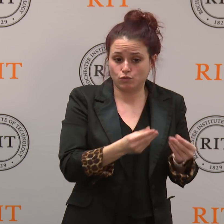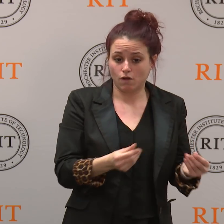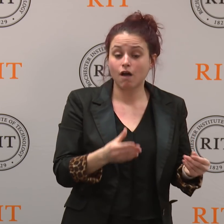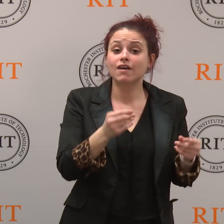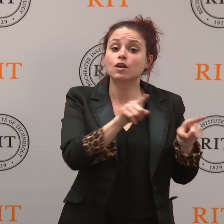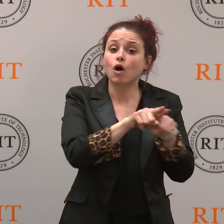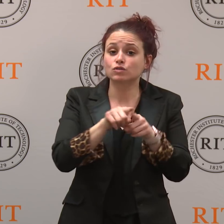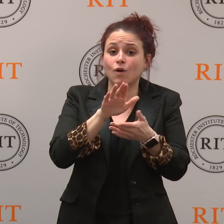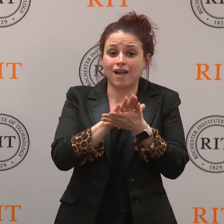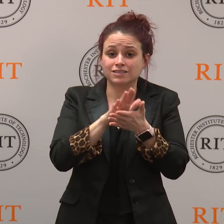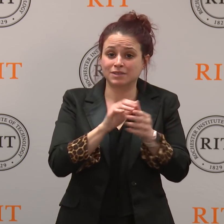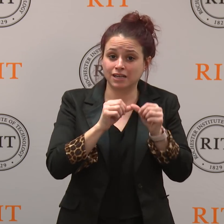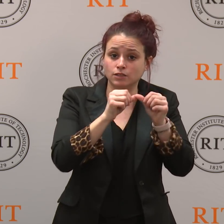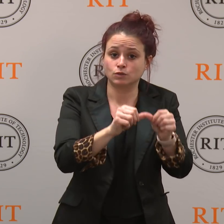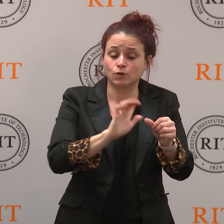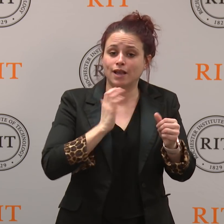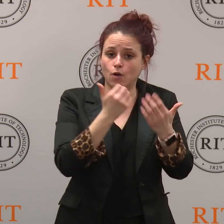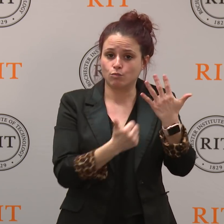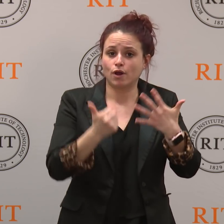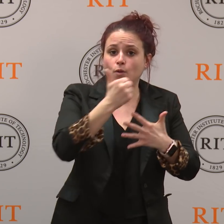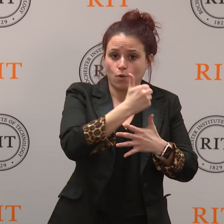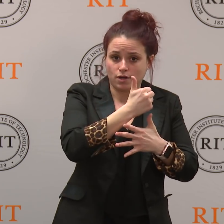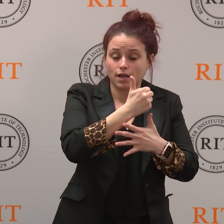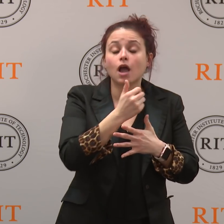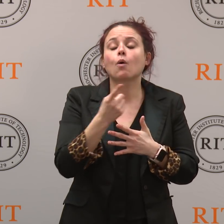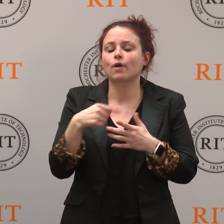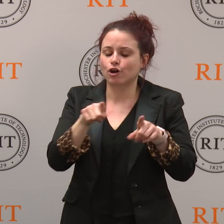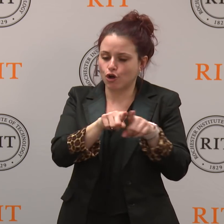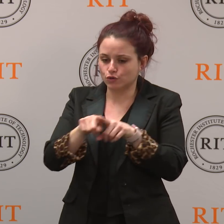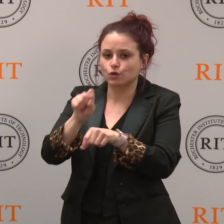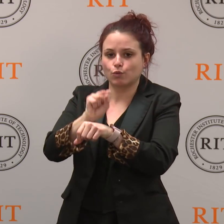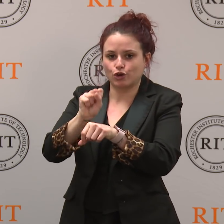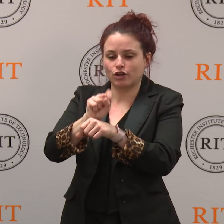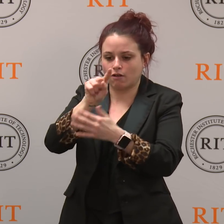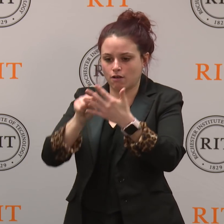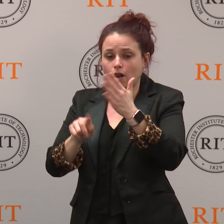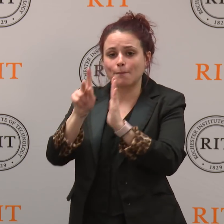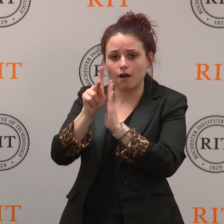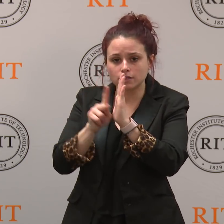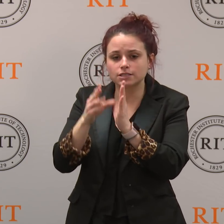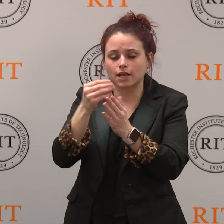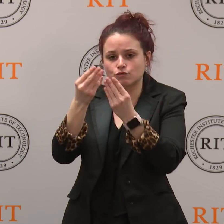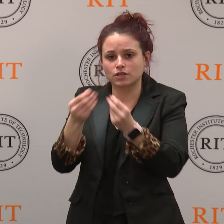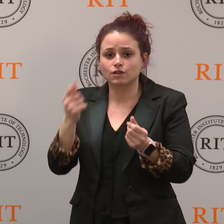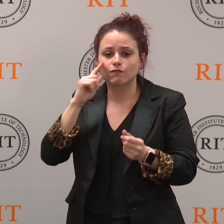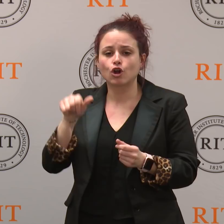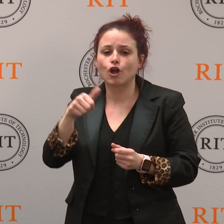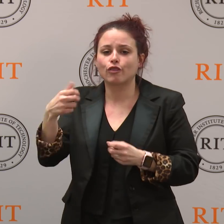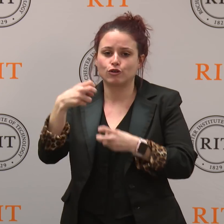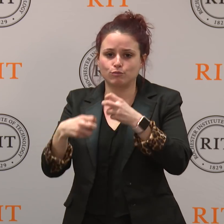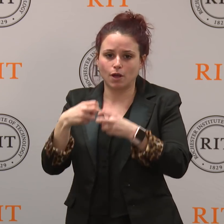continuity, we are working on policies and resolutions to these other matters and will